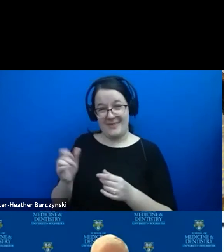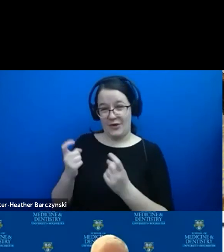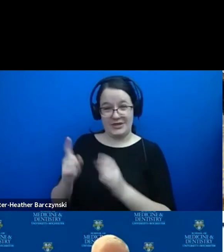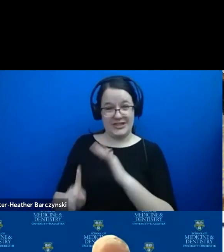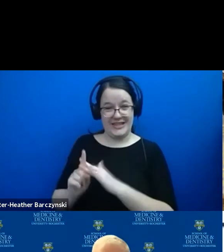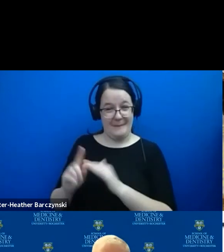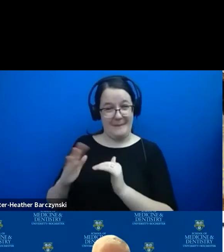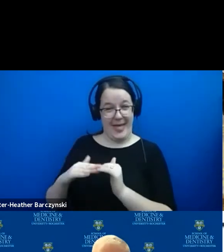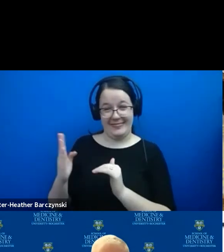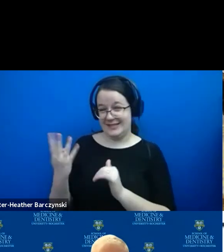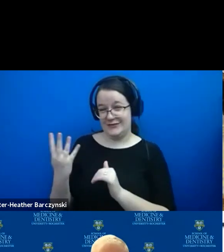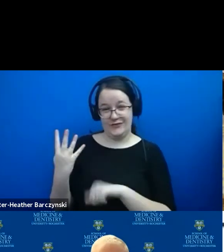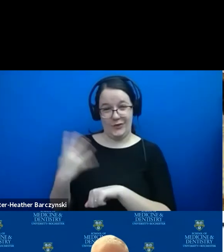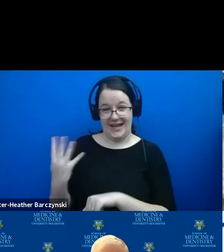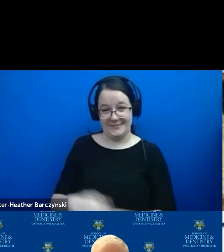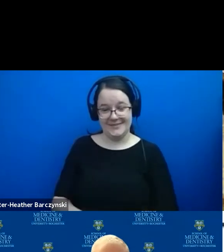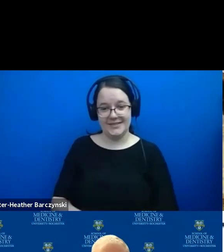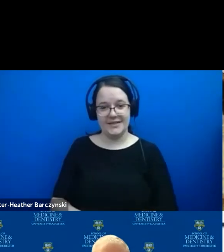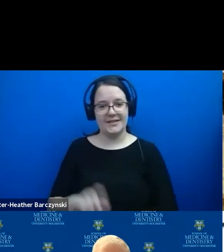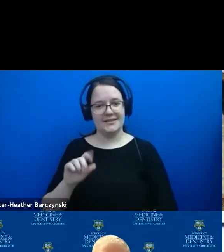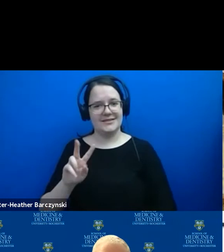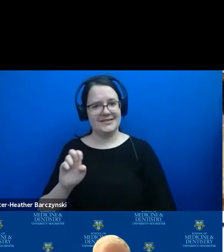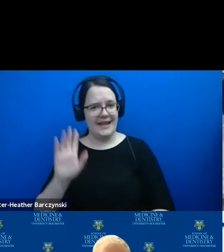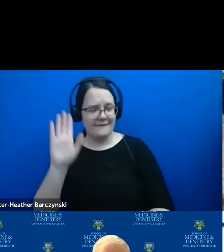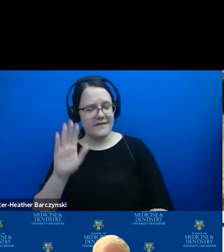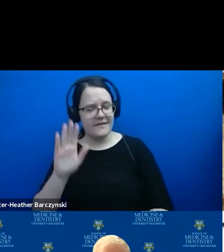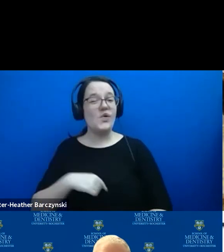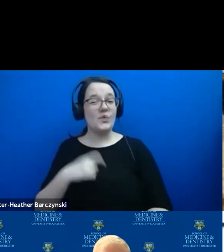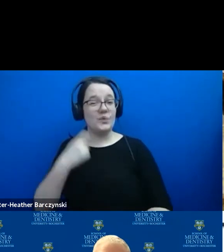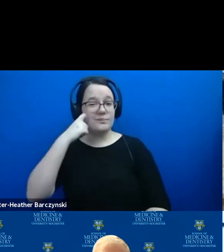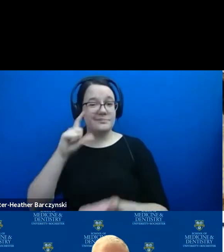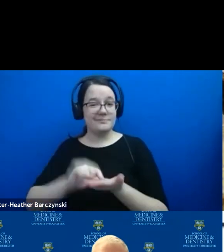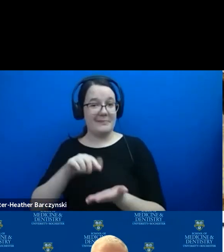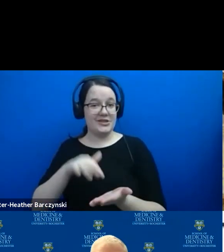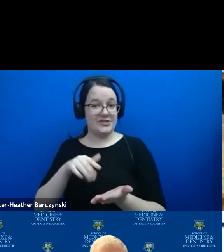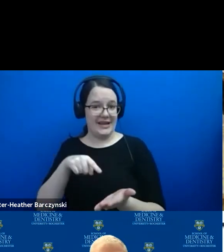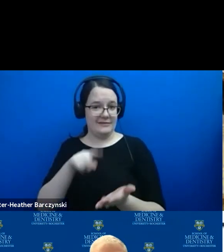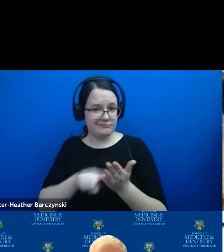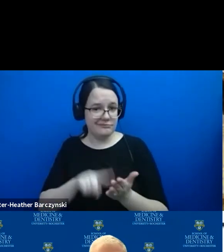so steve uh this is dave um we just published a study showing that women who were infected with